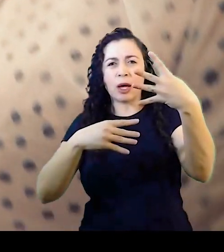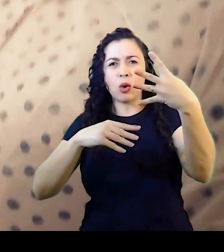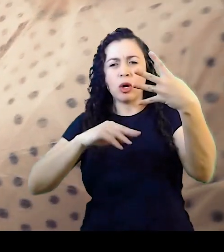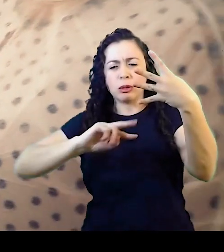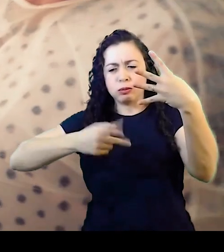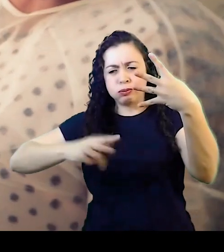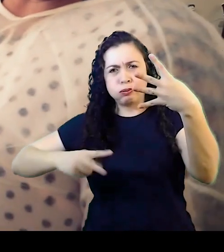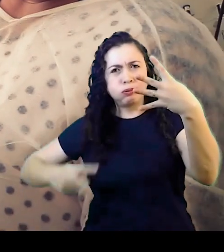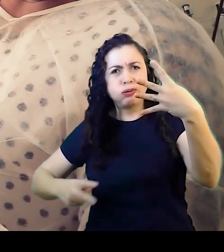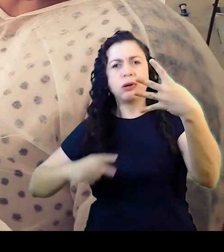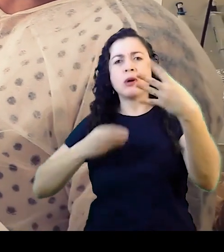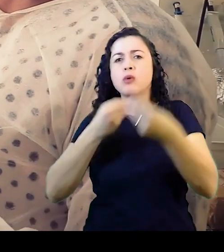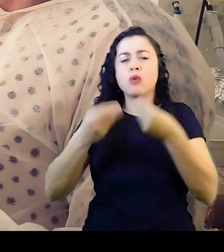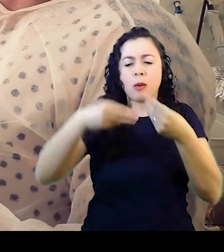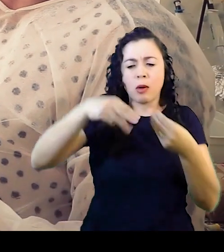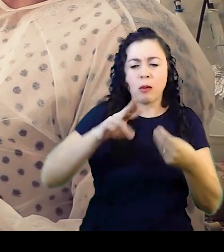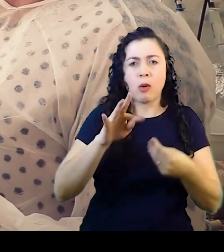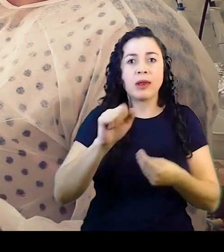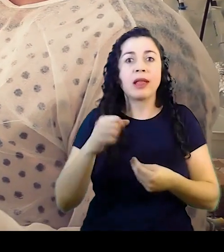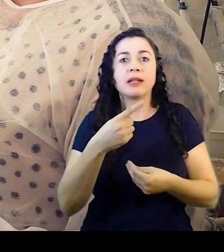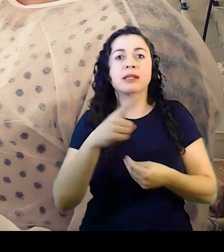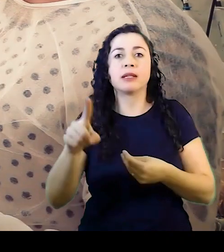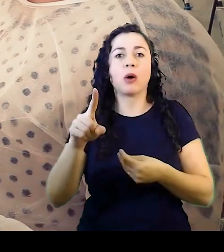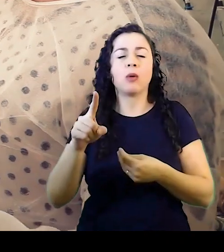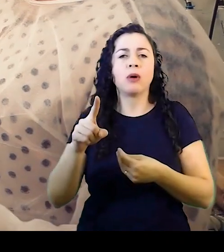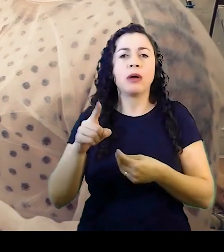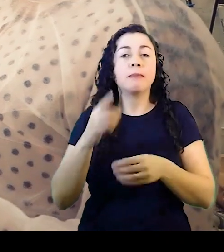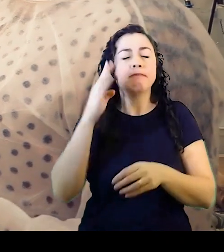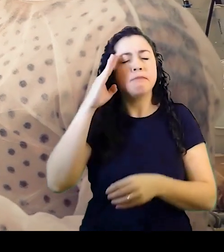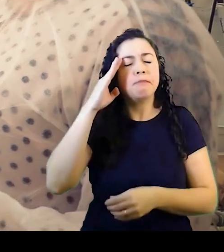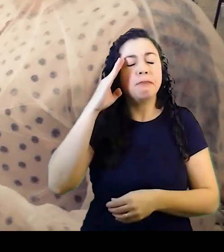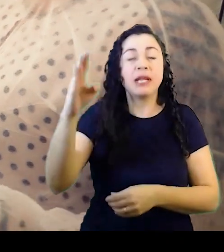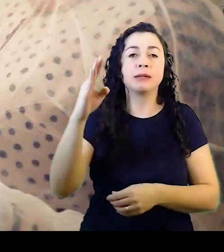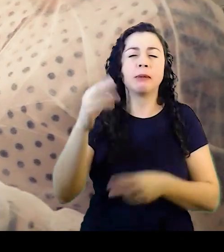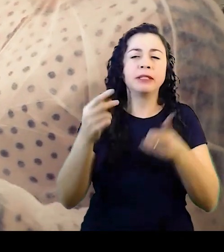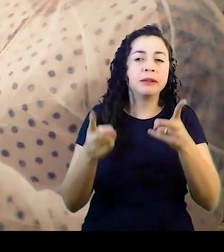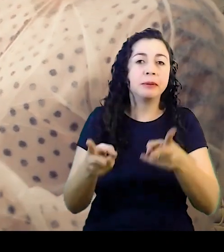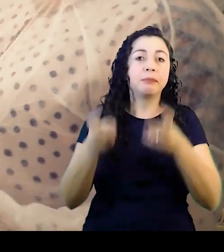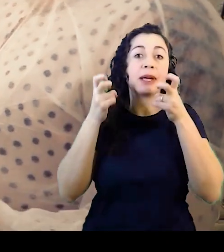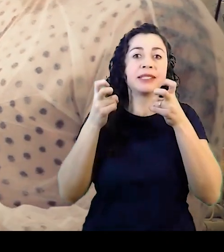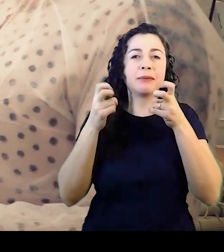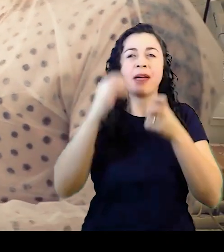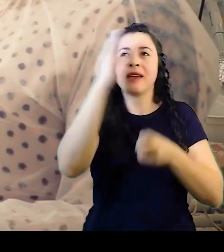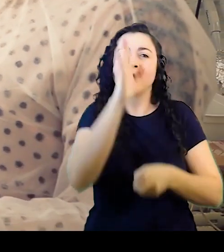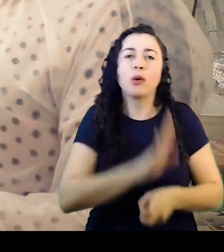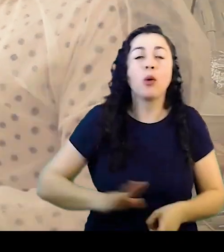population, mainly considering the diversity of the Brazilian population.